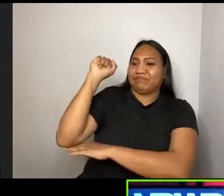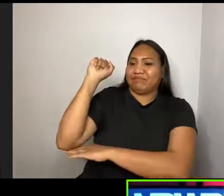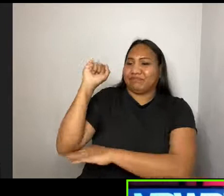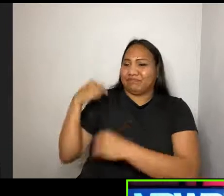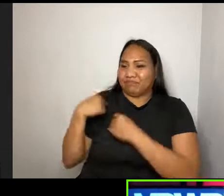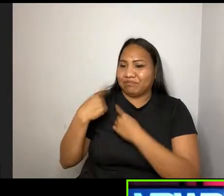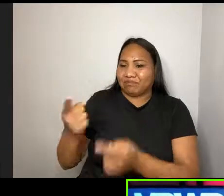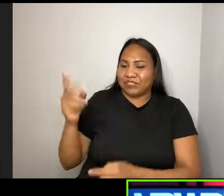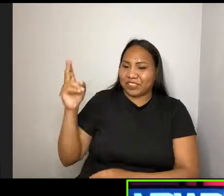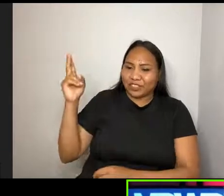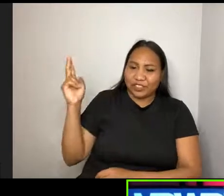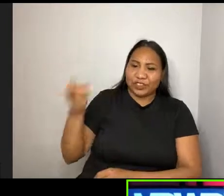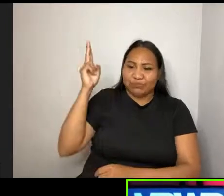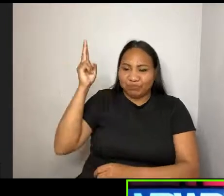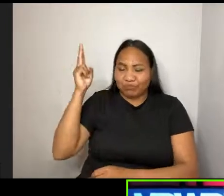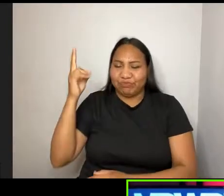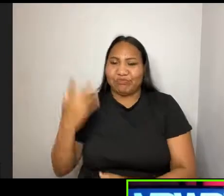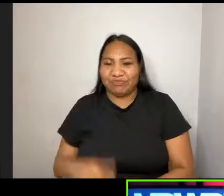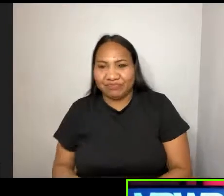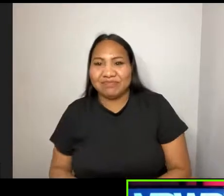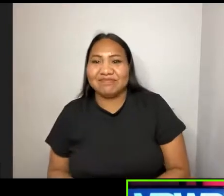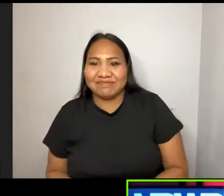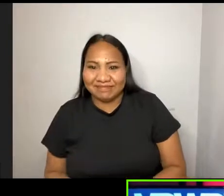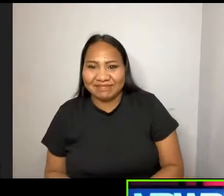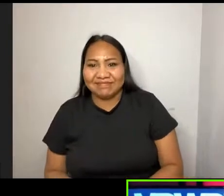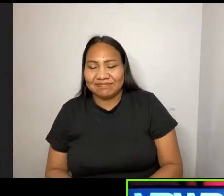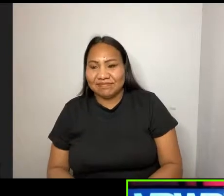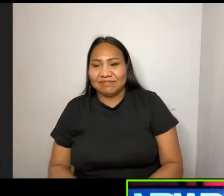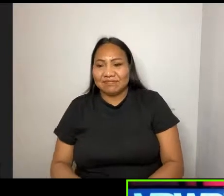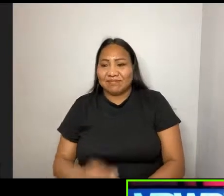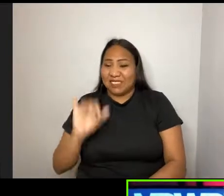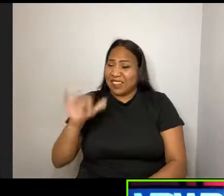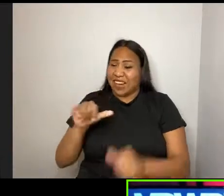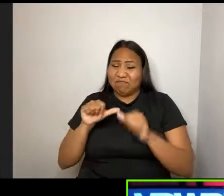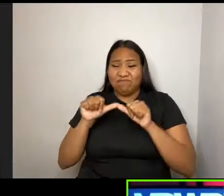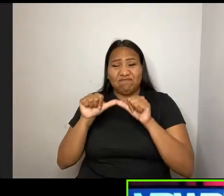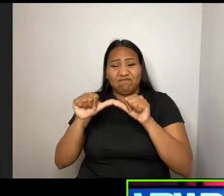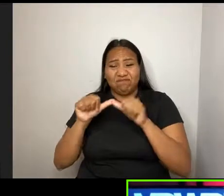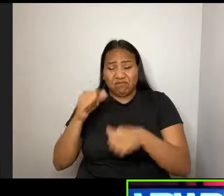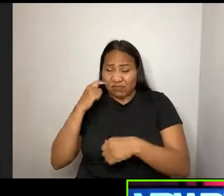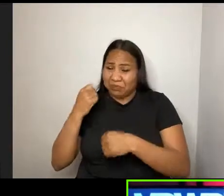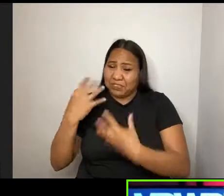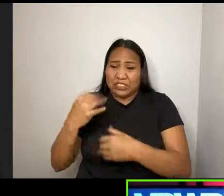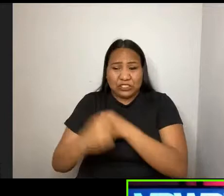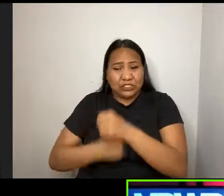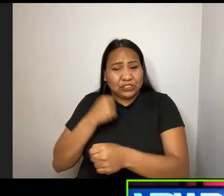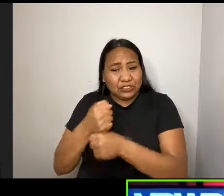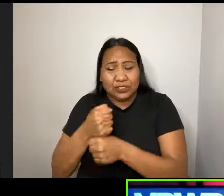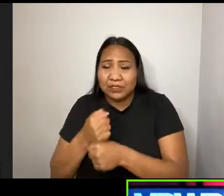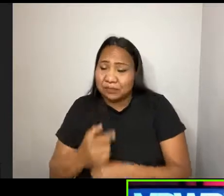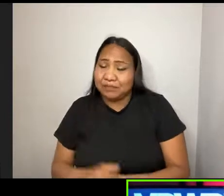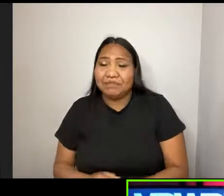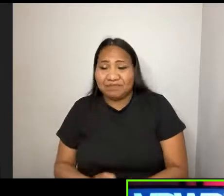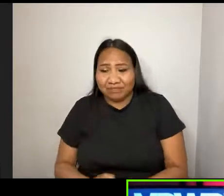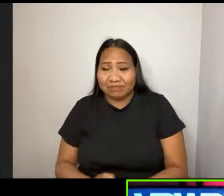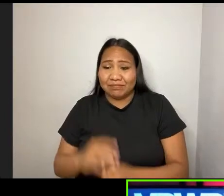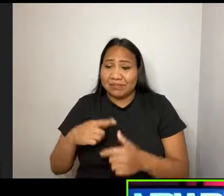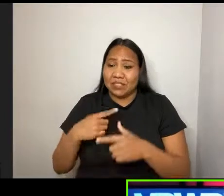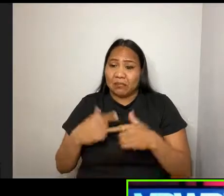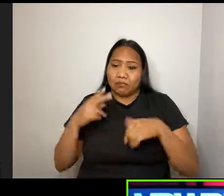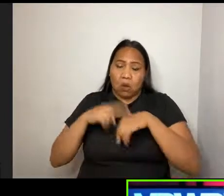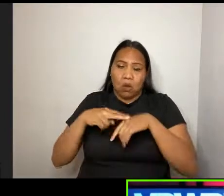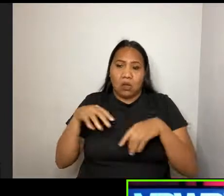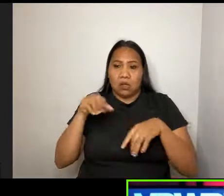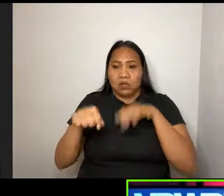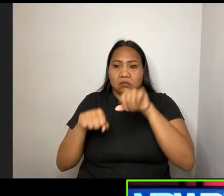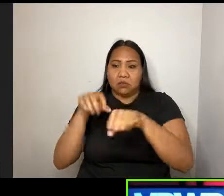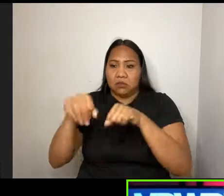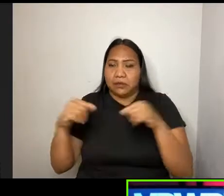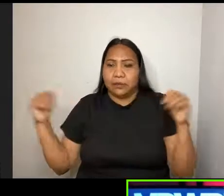That went on for 10 years. They ended up coming back but that was one thing that, you know, when I